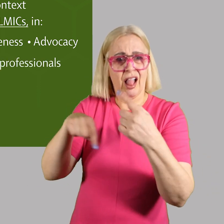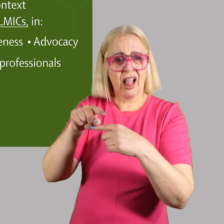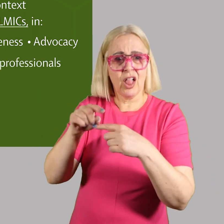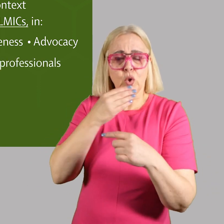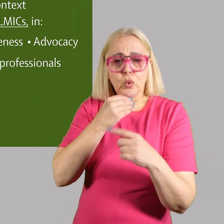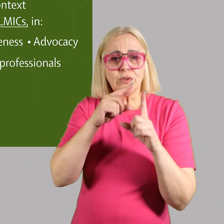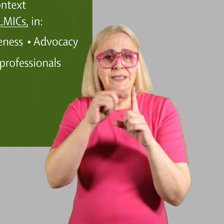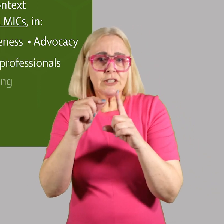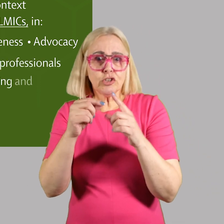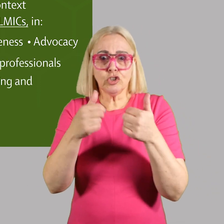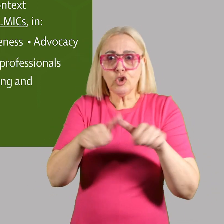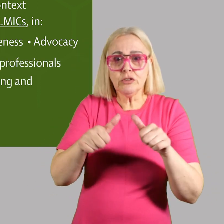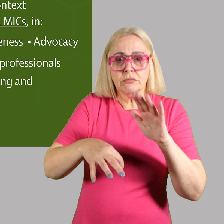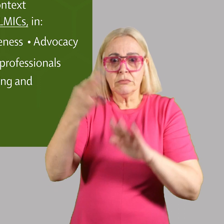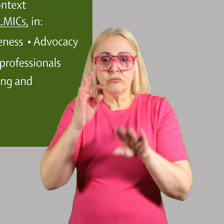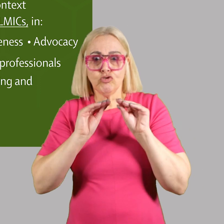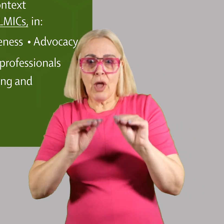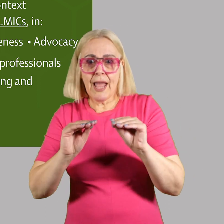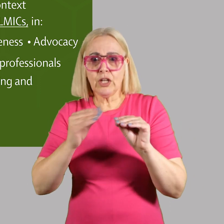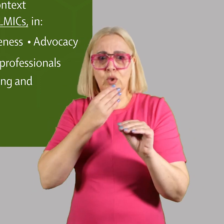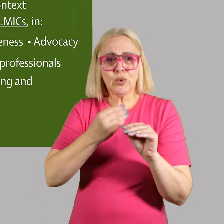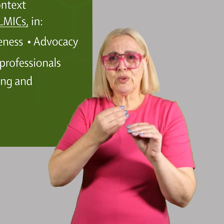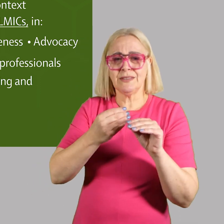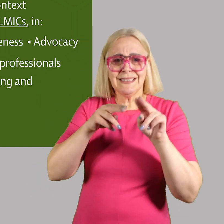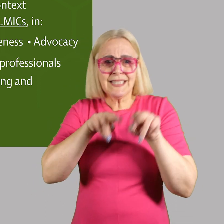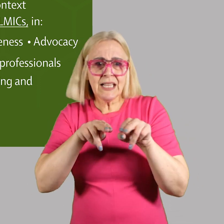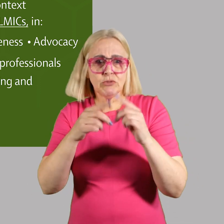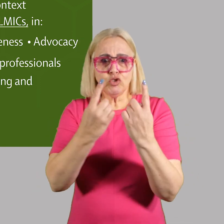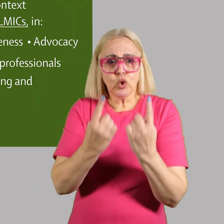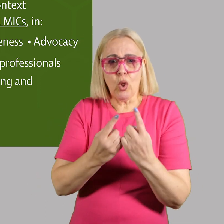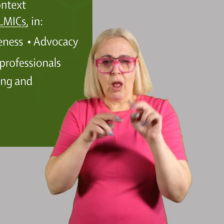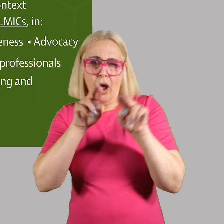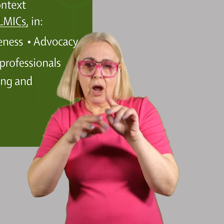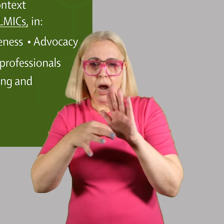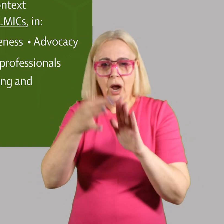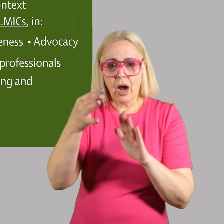use of digital solutions to improve training and extend the use of assessment tools to